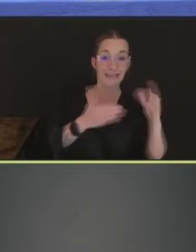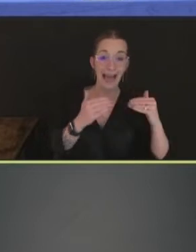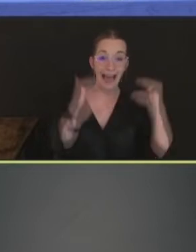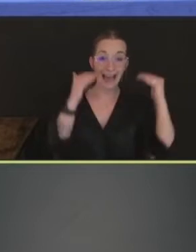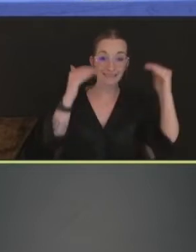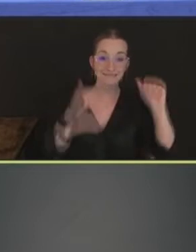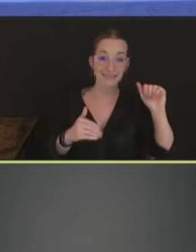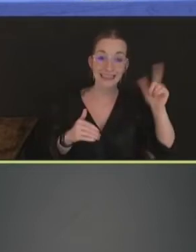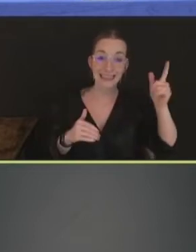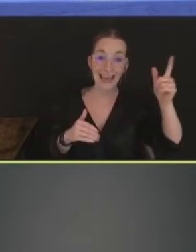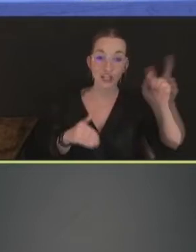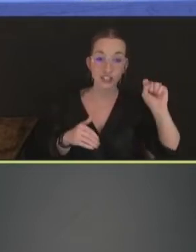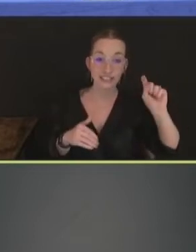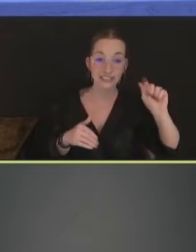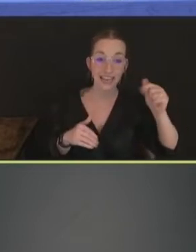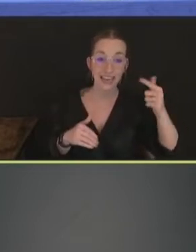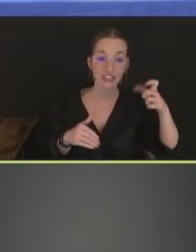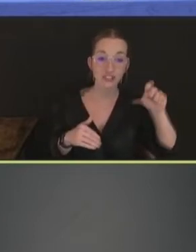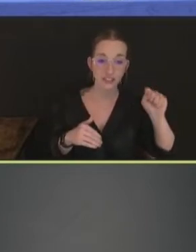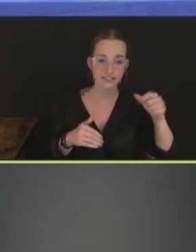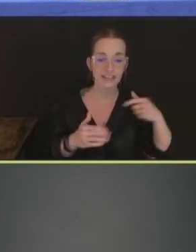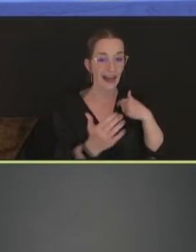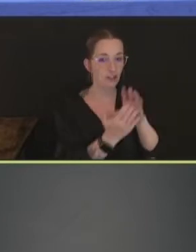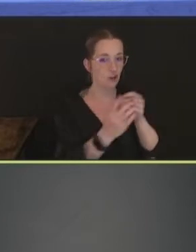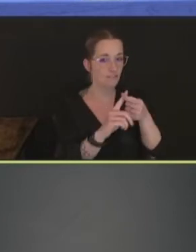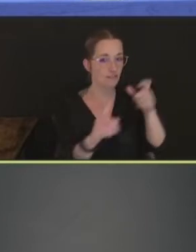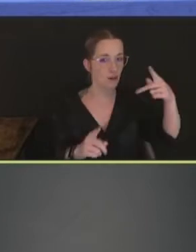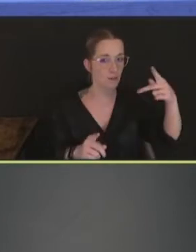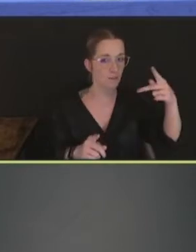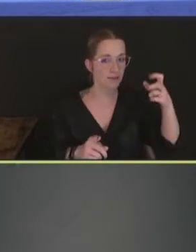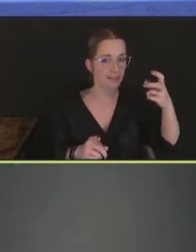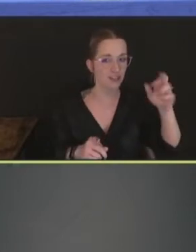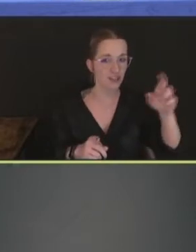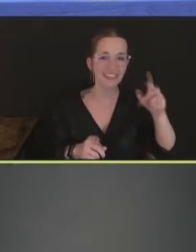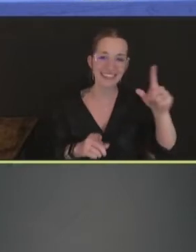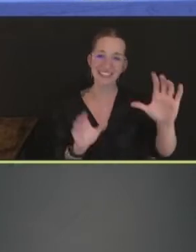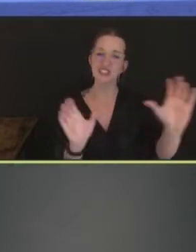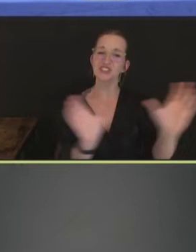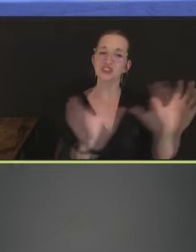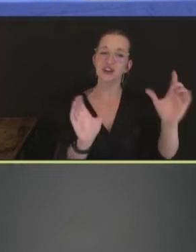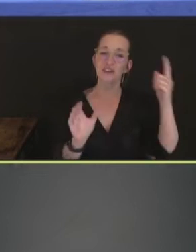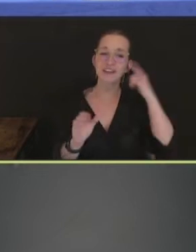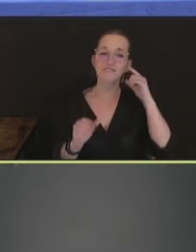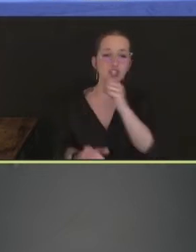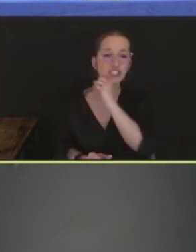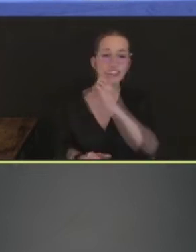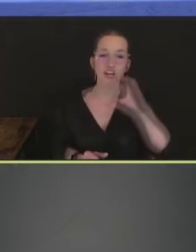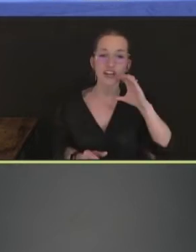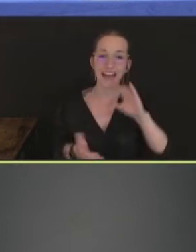Peter who handles, you know -- who certify geriatric medicine among other things that